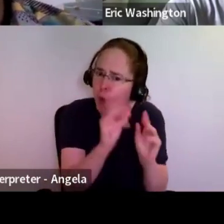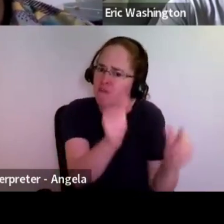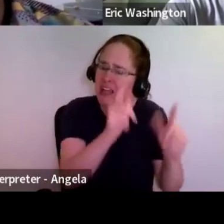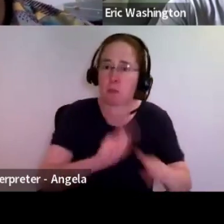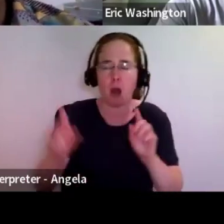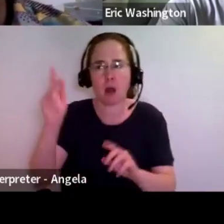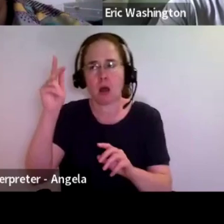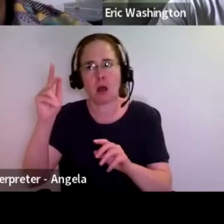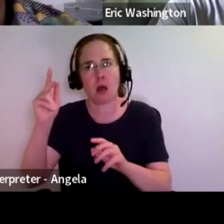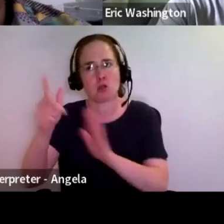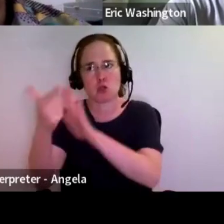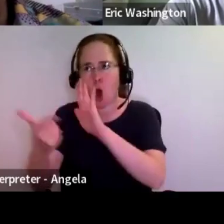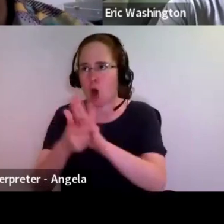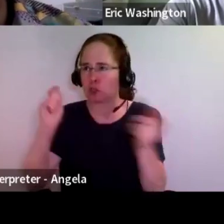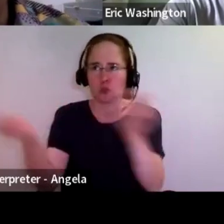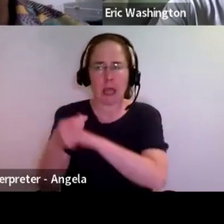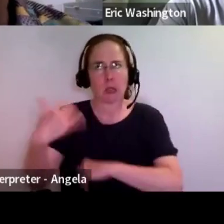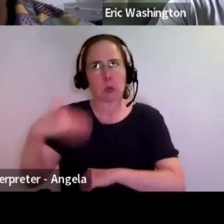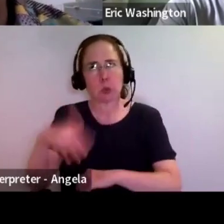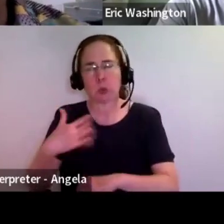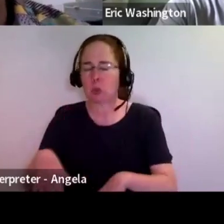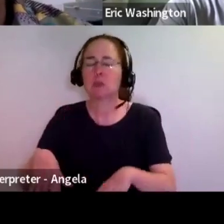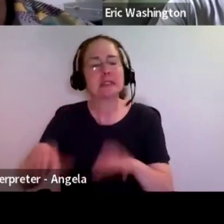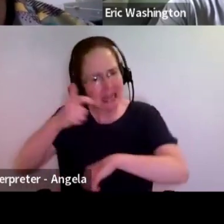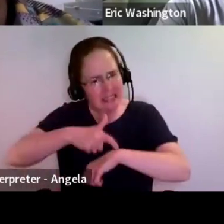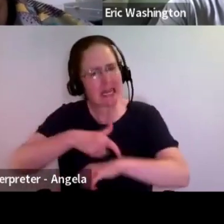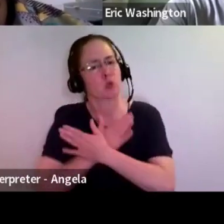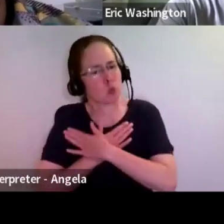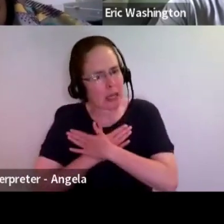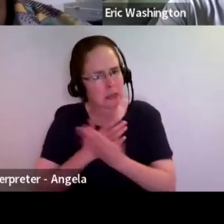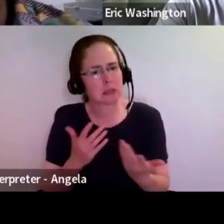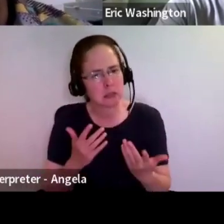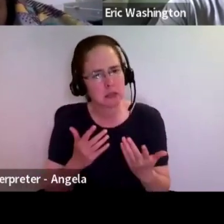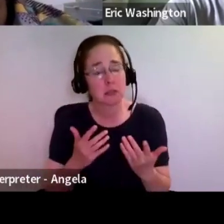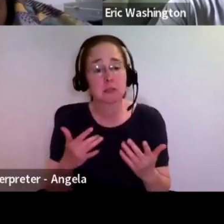So just taking time to rest. And some, often times I've had to do